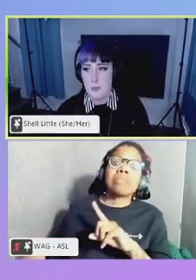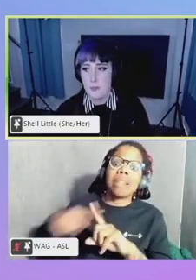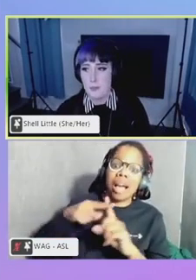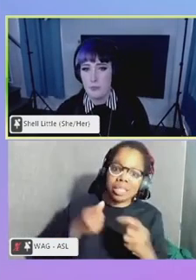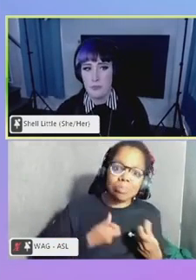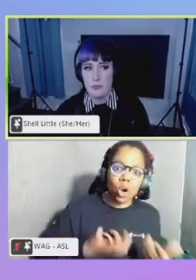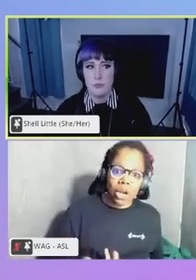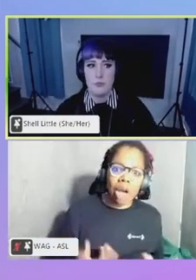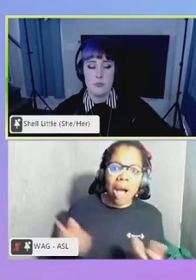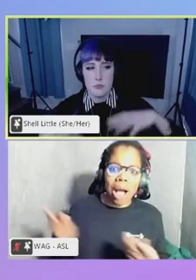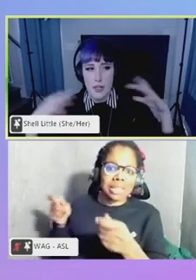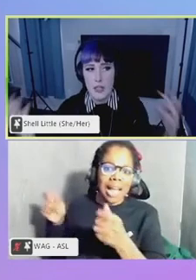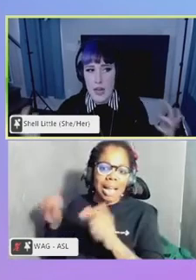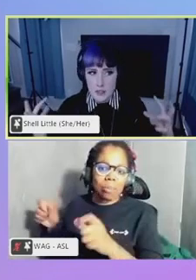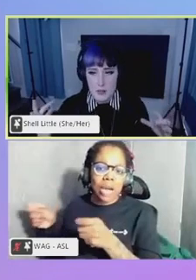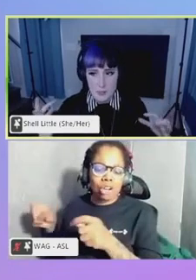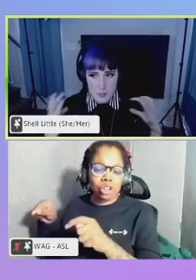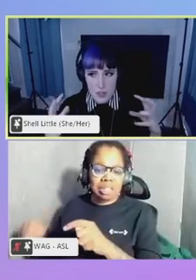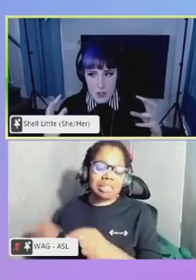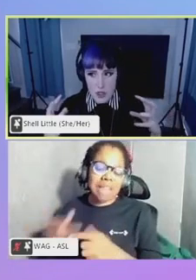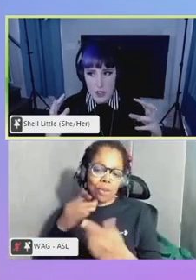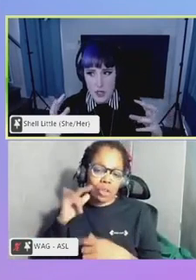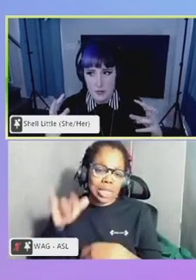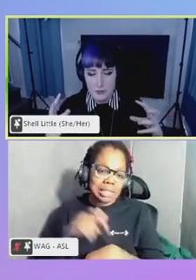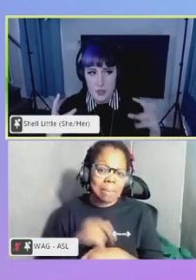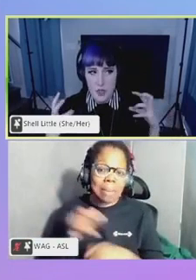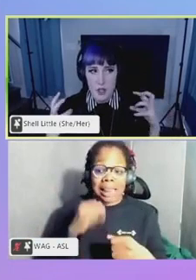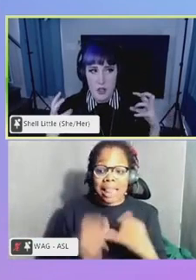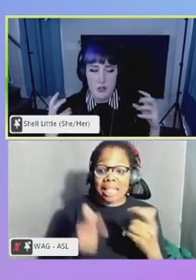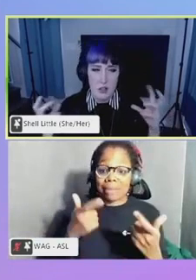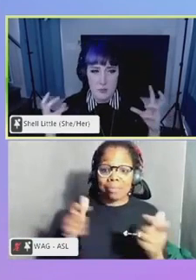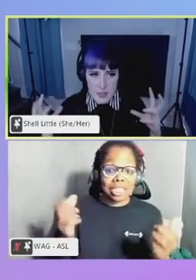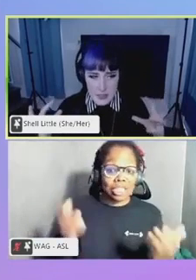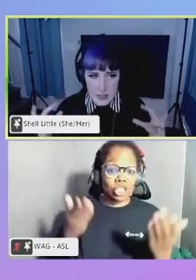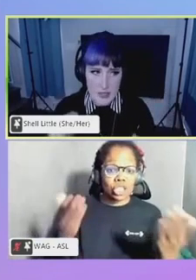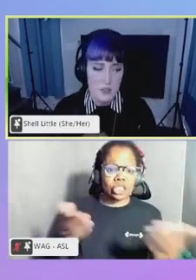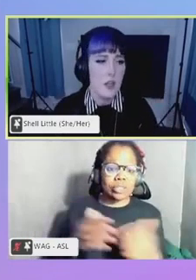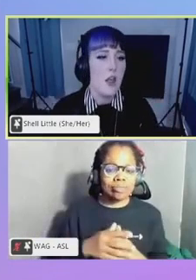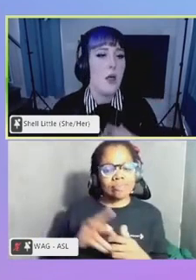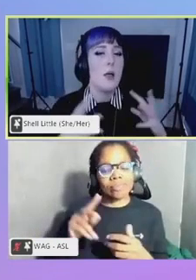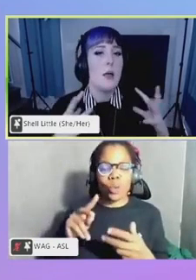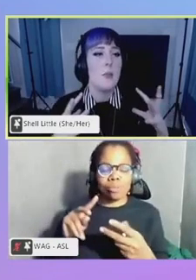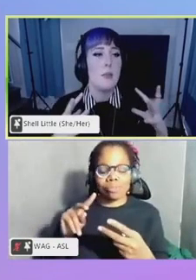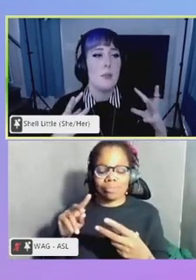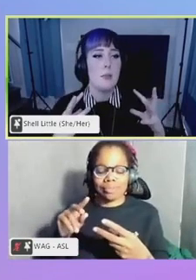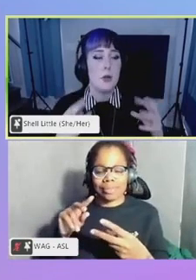for that. Like, I would want to say they did not have. Are still burned out. But you know, really did -- give me